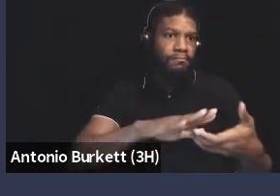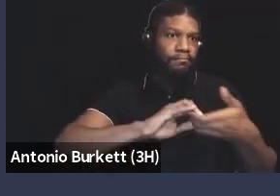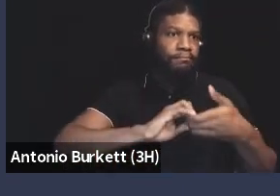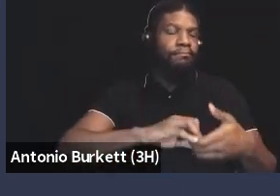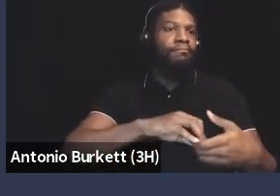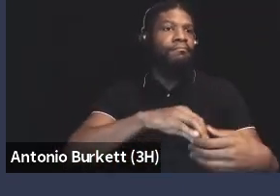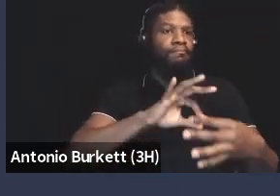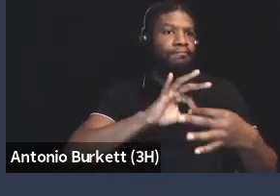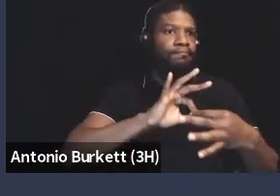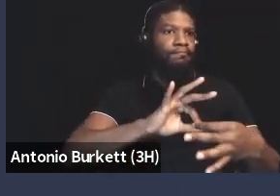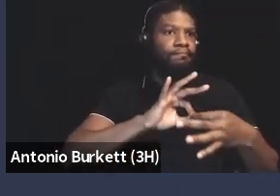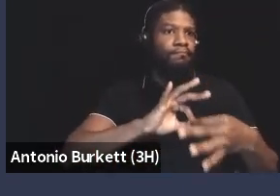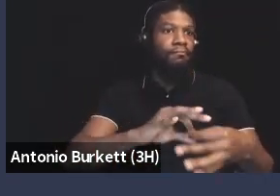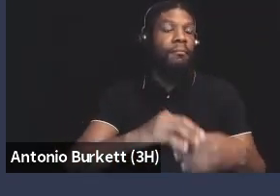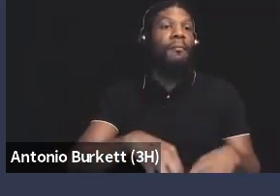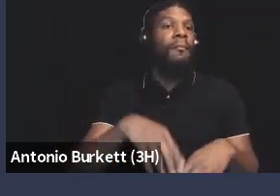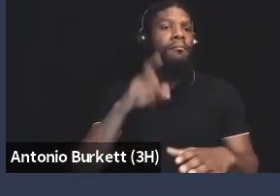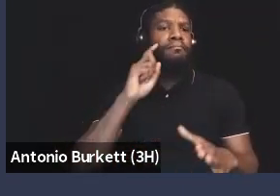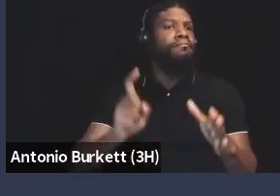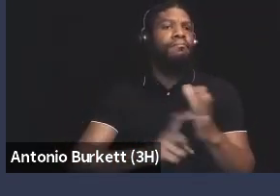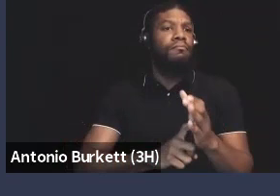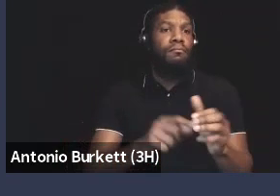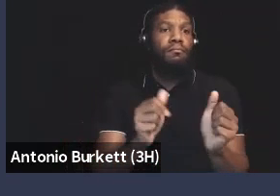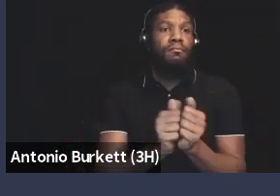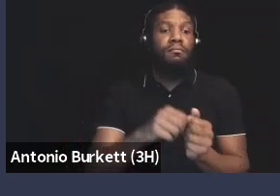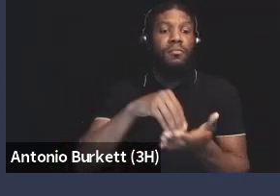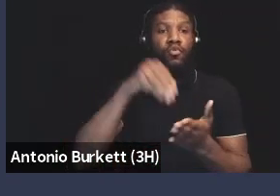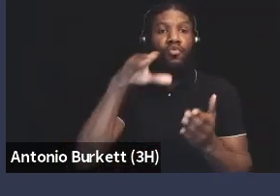was identified with our students, because a lot of our student population is non traditional.